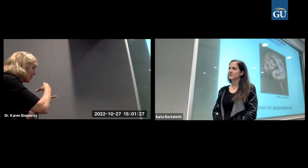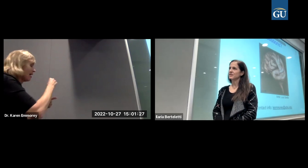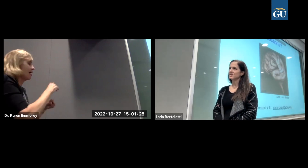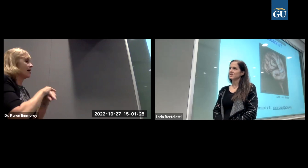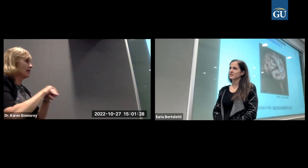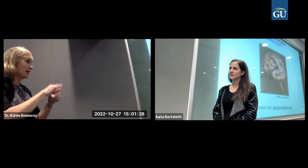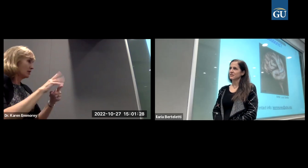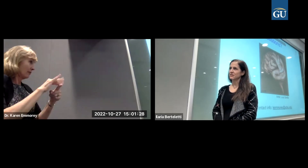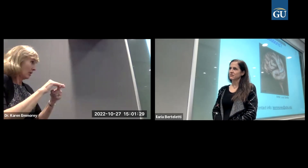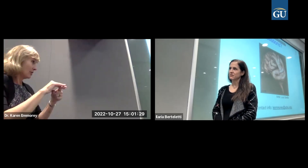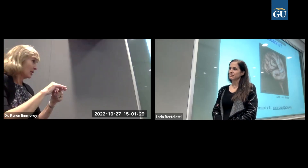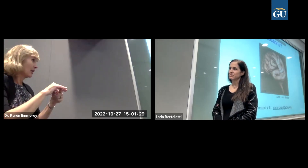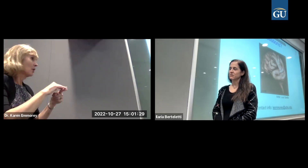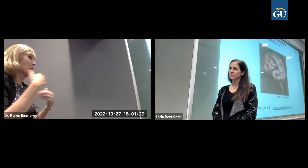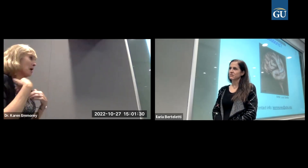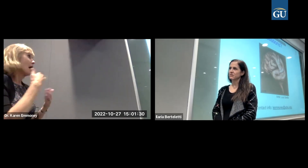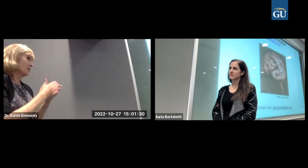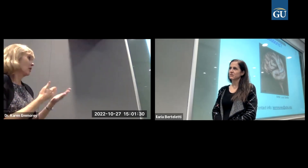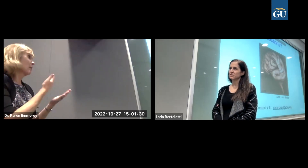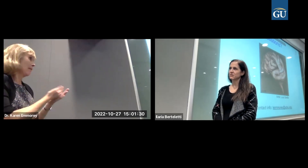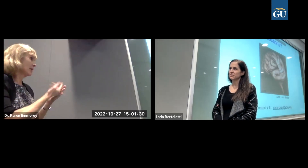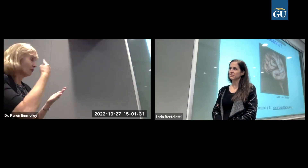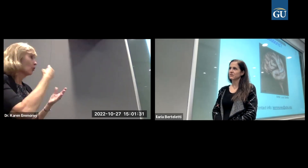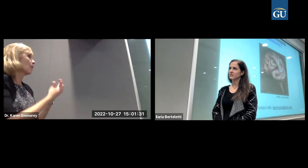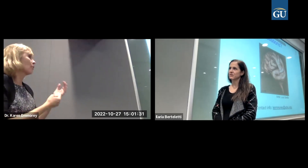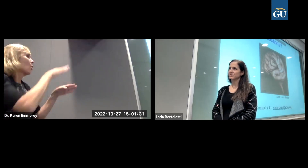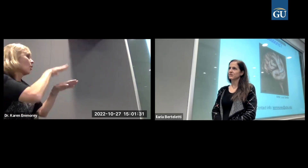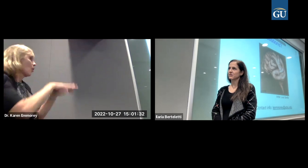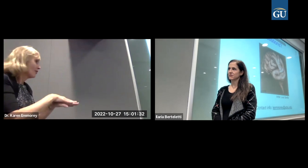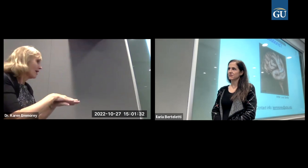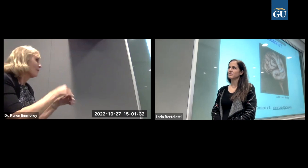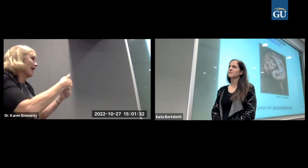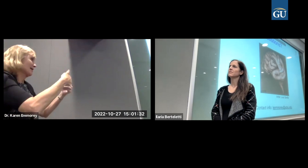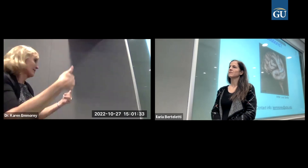The overlap seems to occur in the Smg.